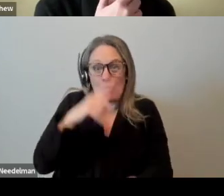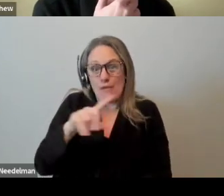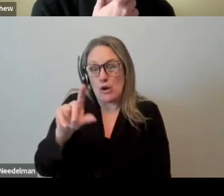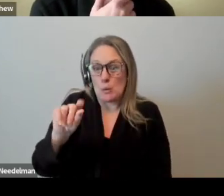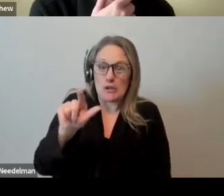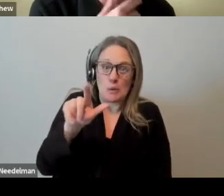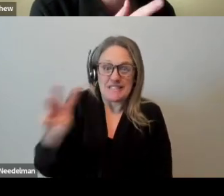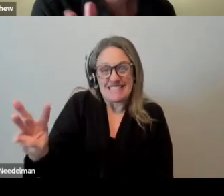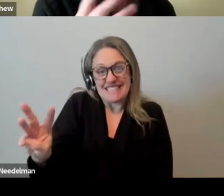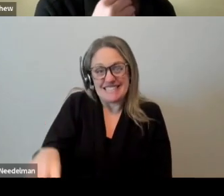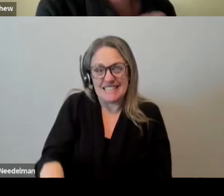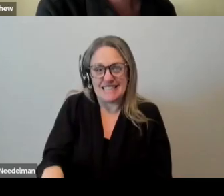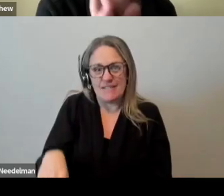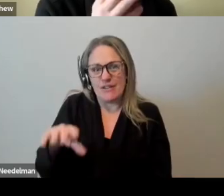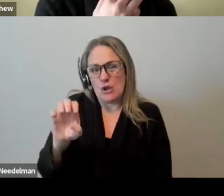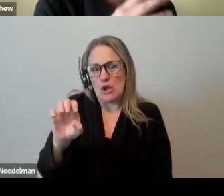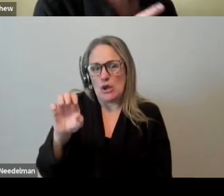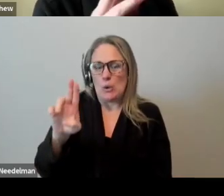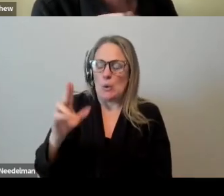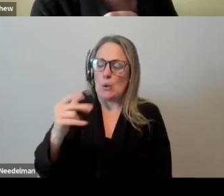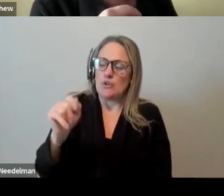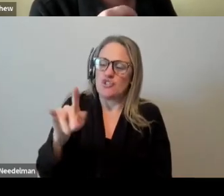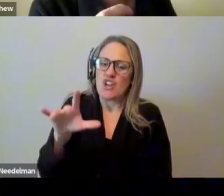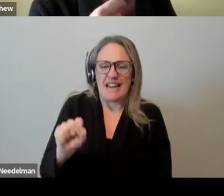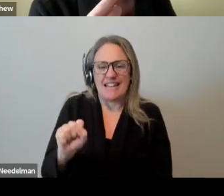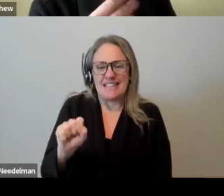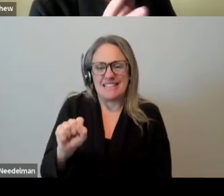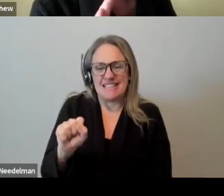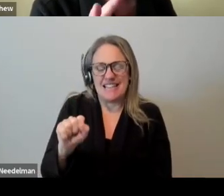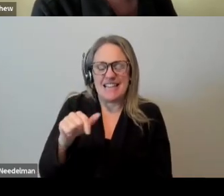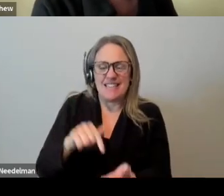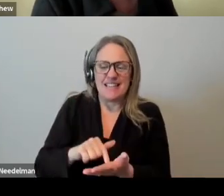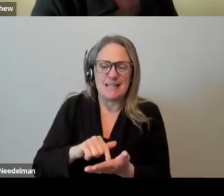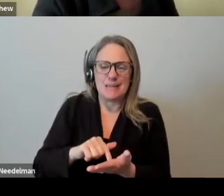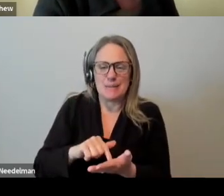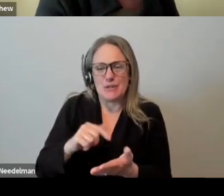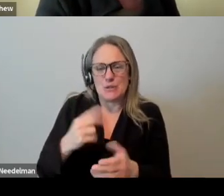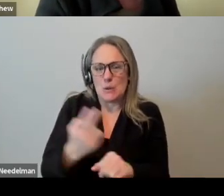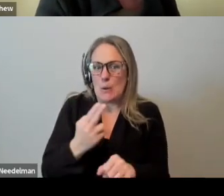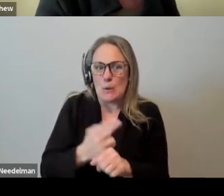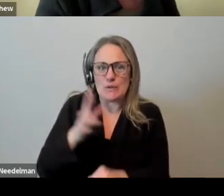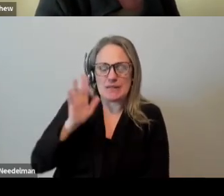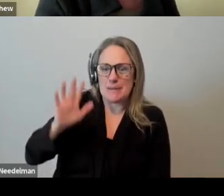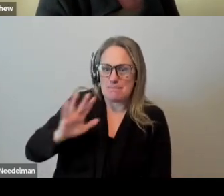from 1921 that was used as part of the second congress on eugenics that has all of these different fields